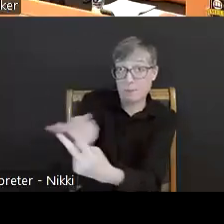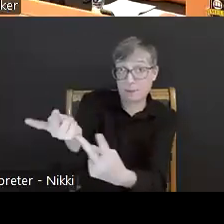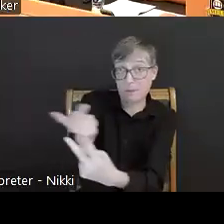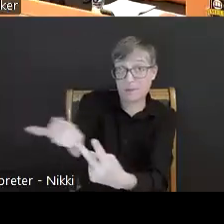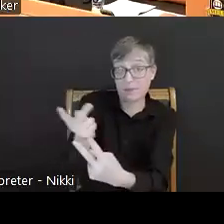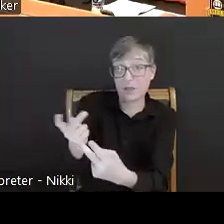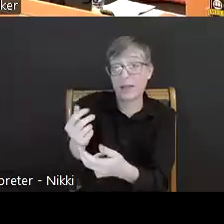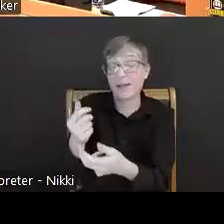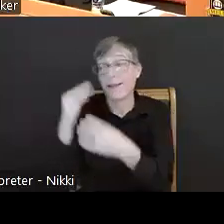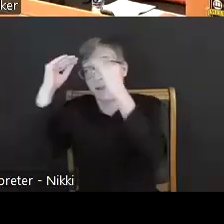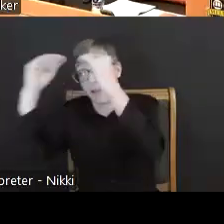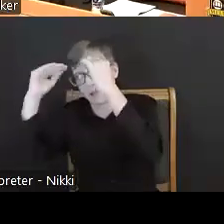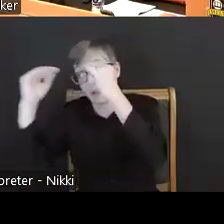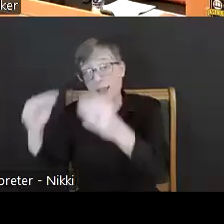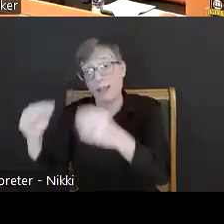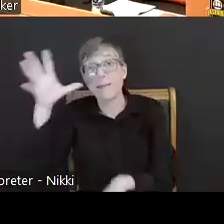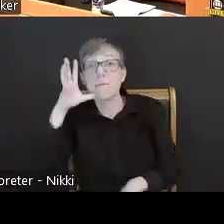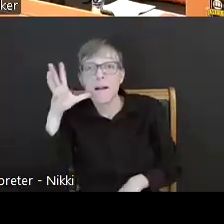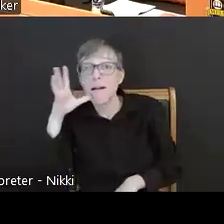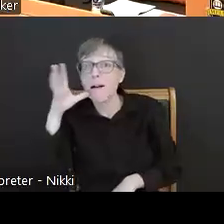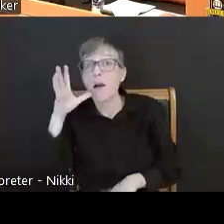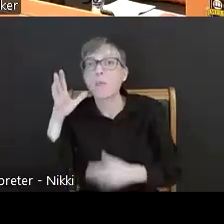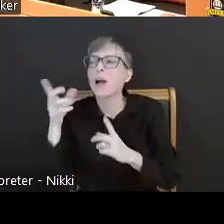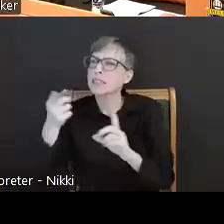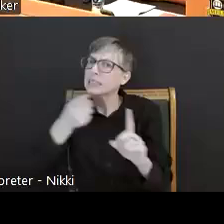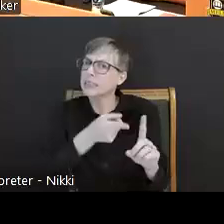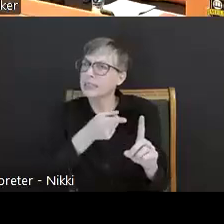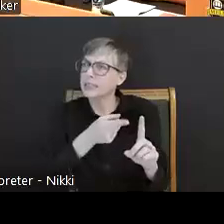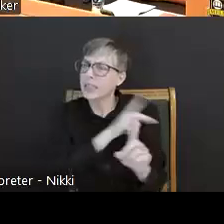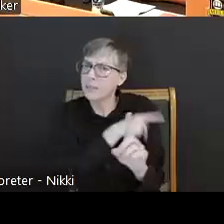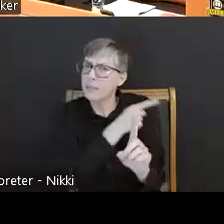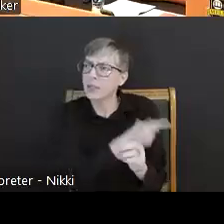symptoms right weren't necessarily about her but how they could be echoed in the relationship um